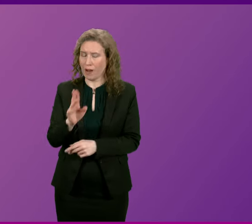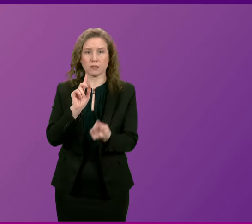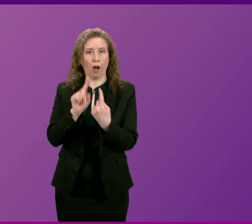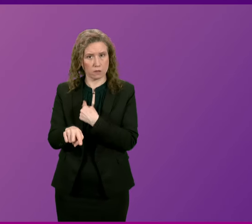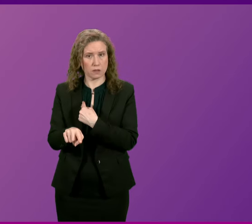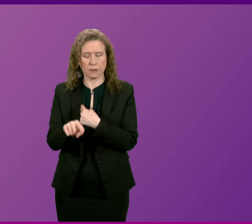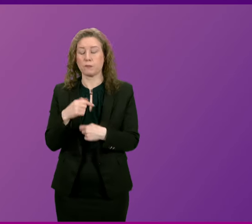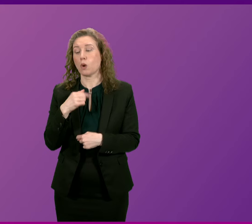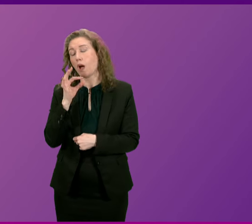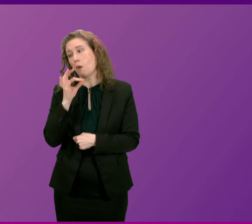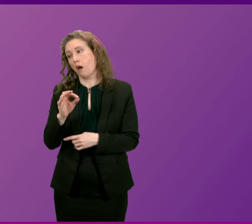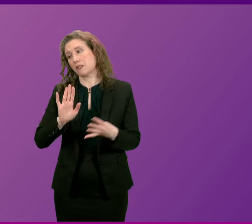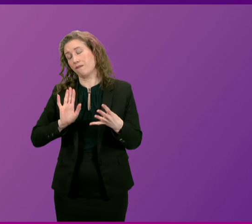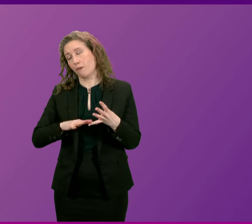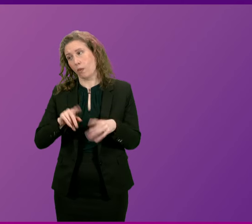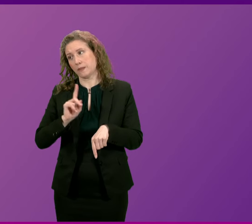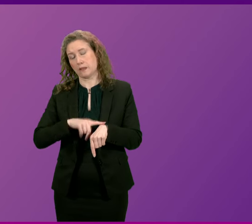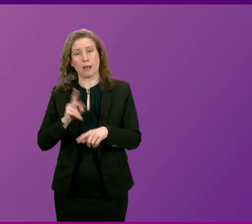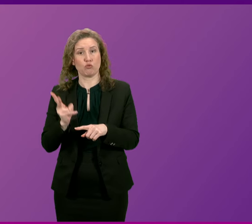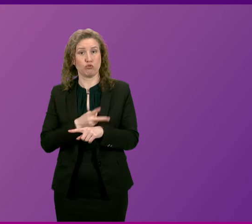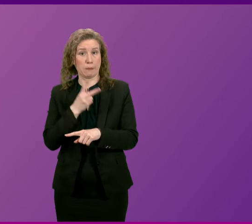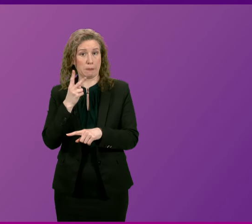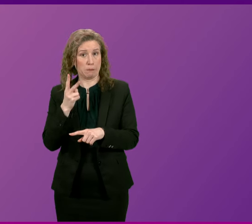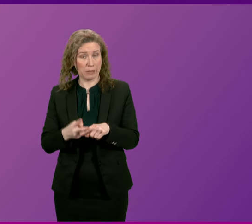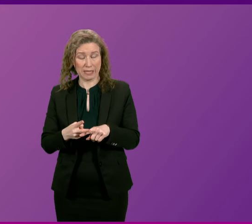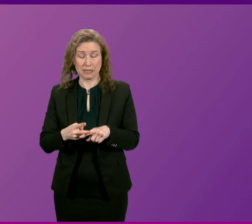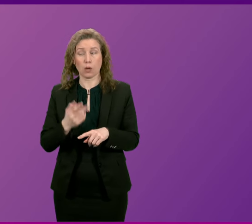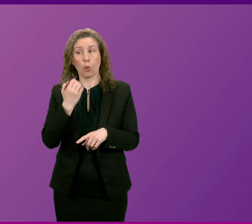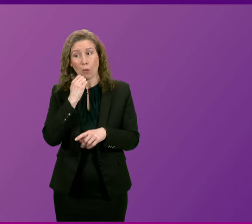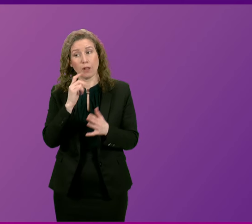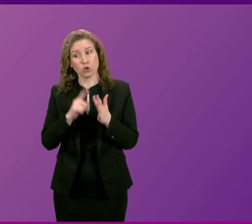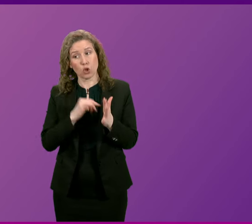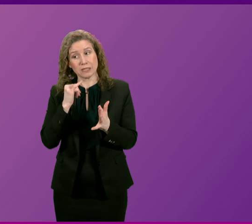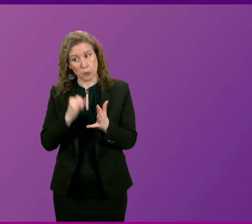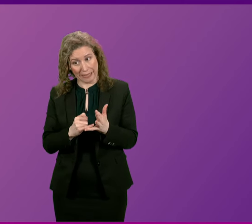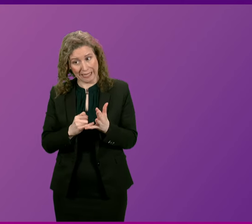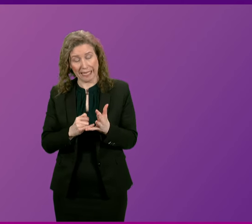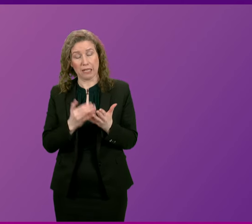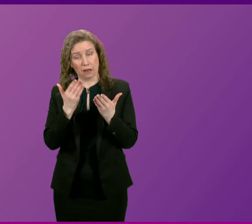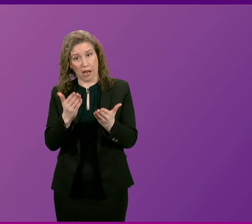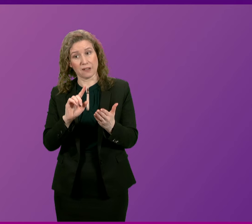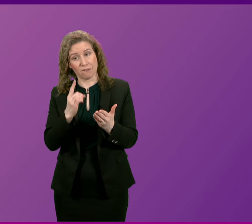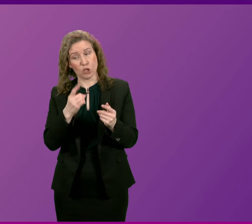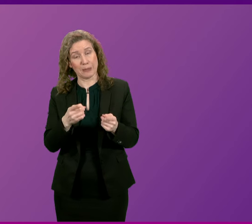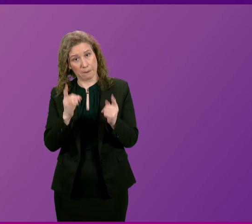will ask for the fourth time. Will he, as First Minister, commit to the promise that he made to